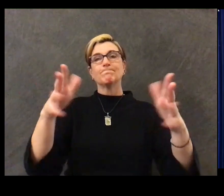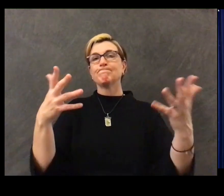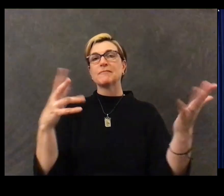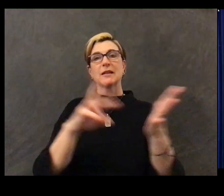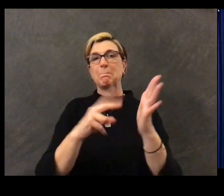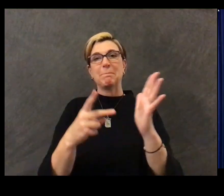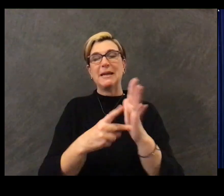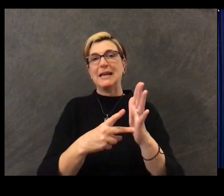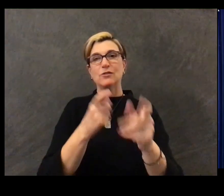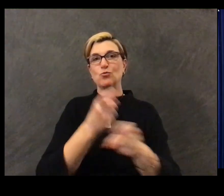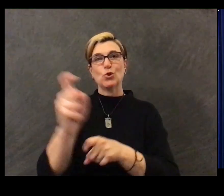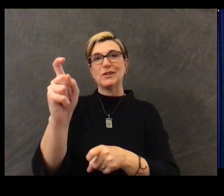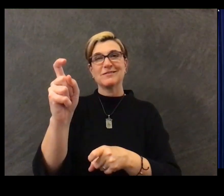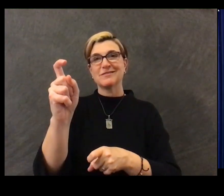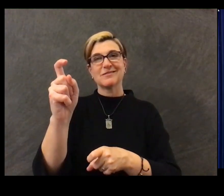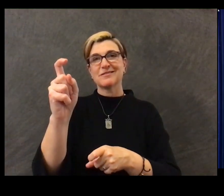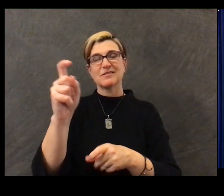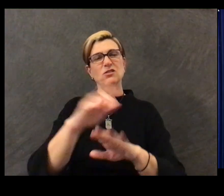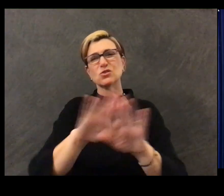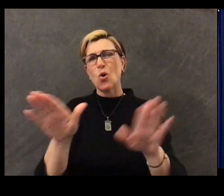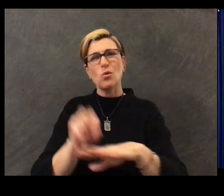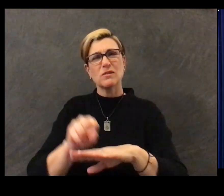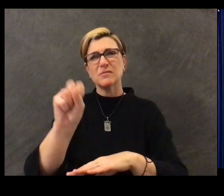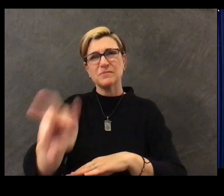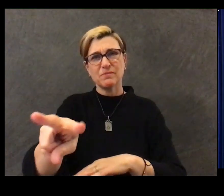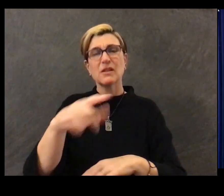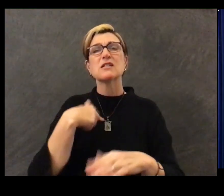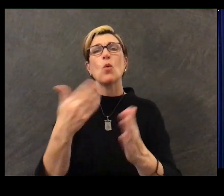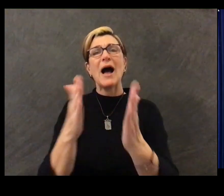pleading with the American public in general and those who are responsible